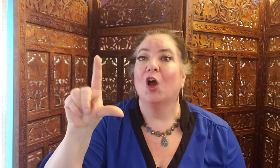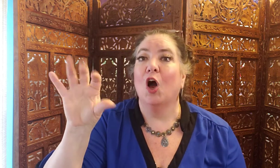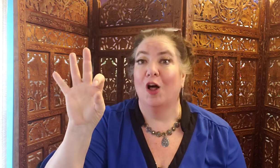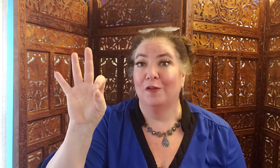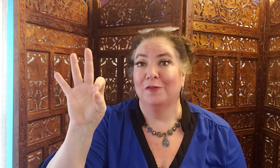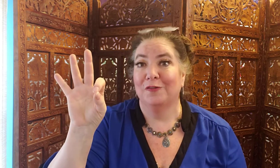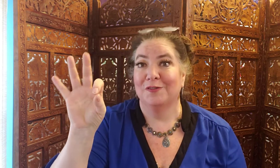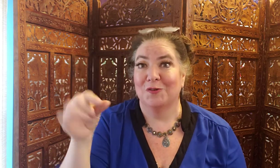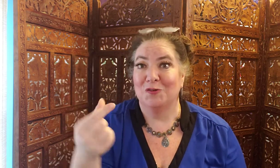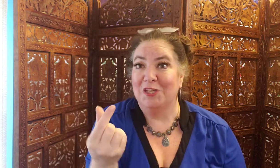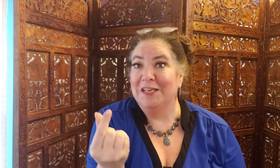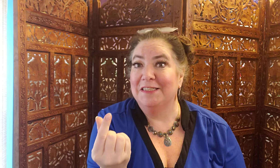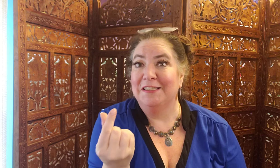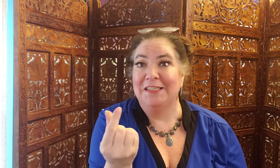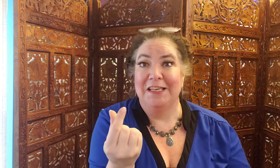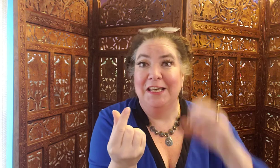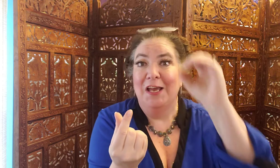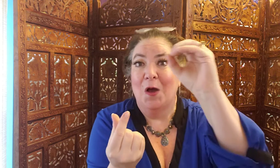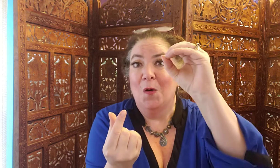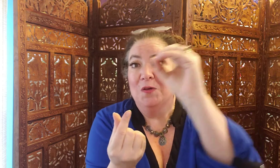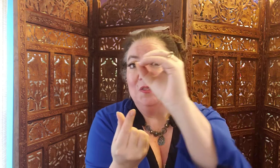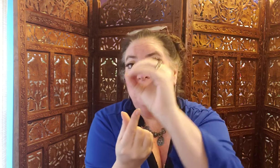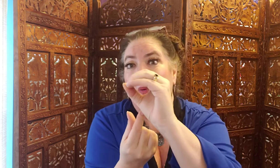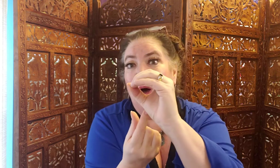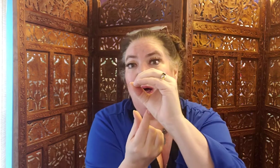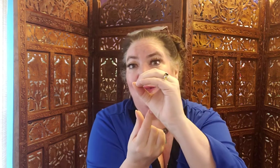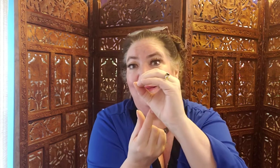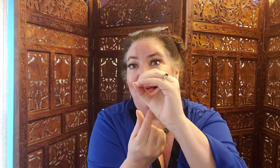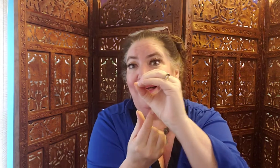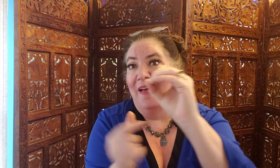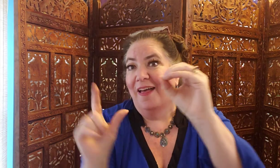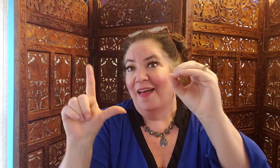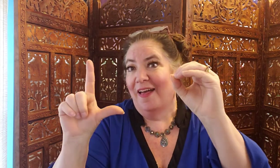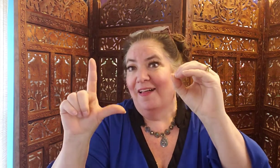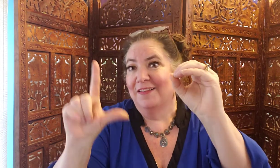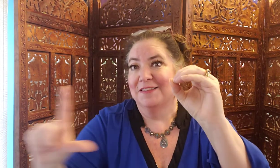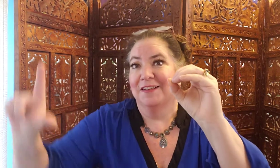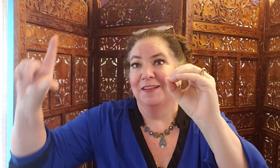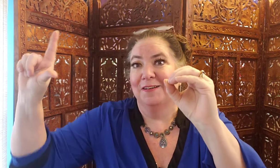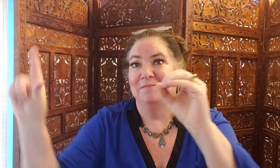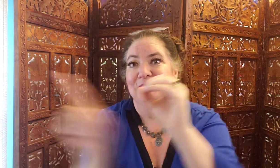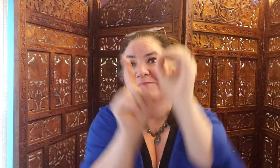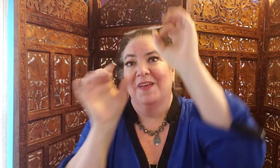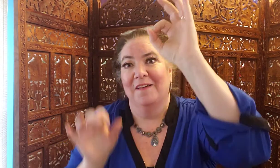so "g" is the tee, "o" is the ball, "l" is the club, "f"